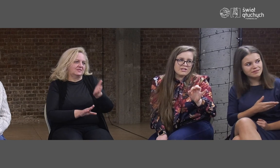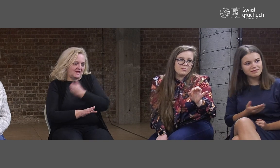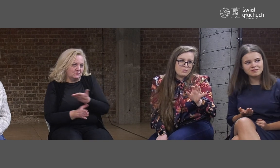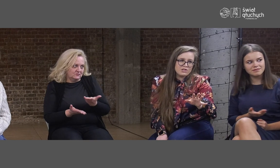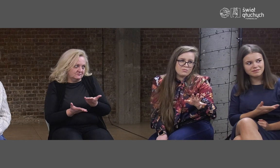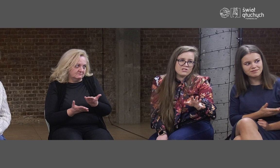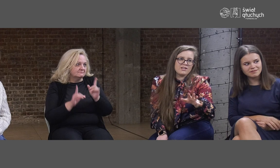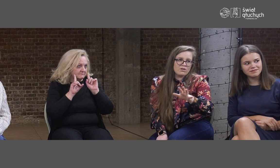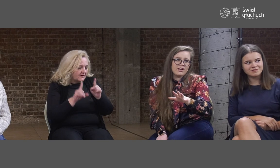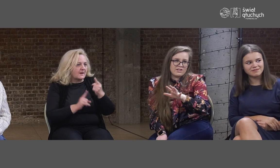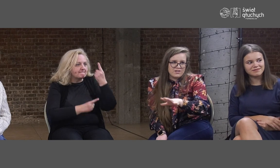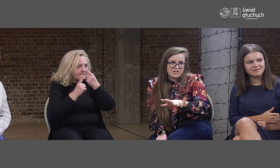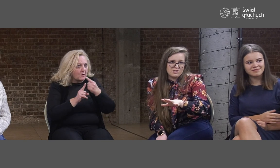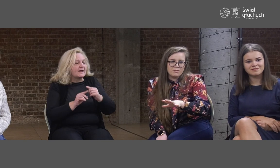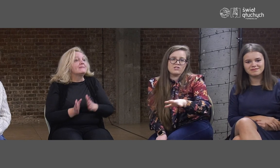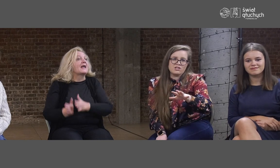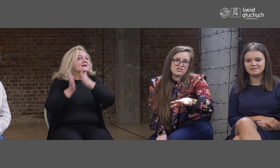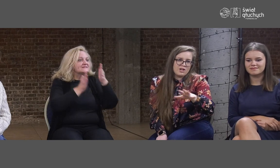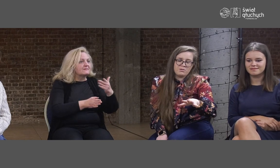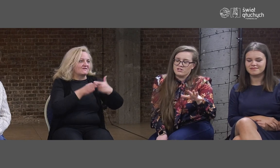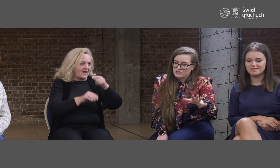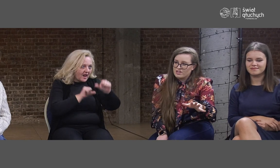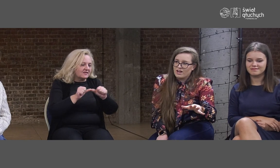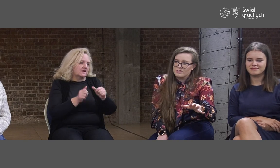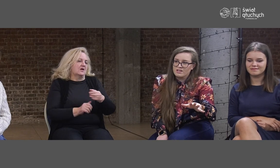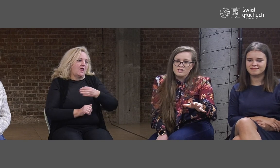And now let's think that in another 20 will be even better than it is now.